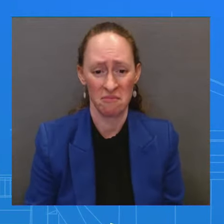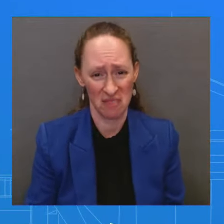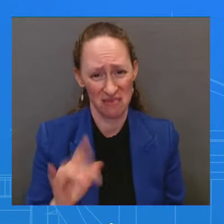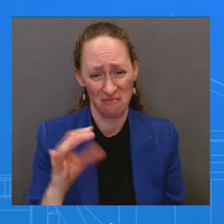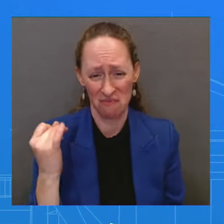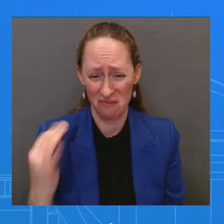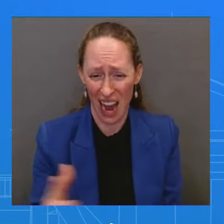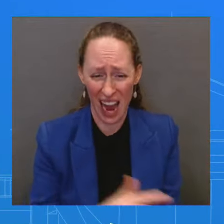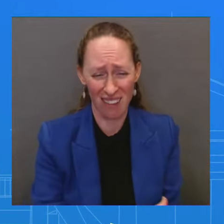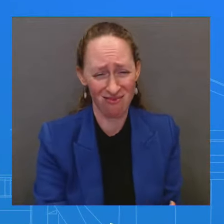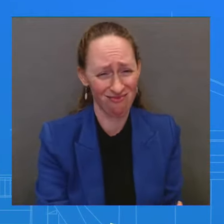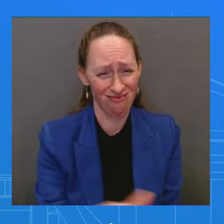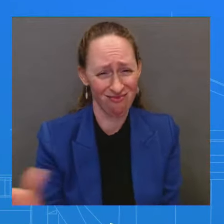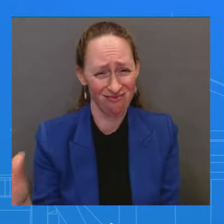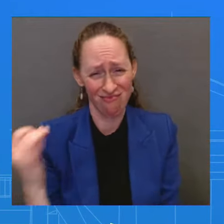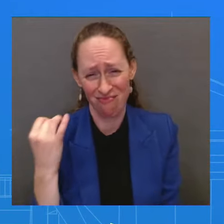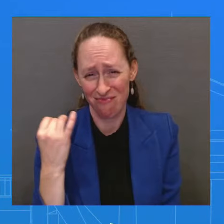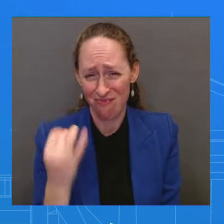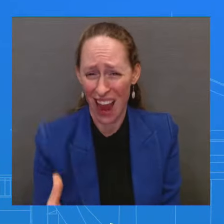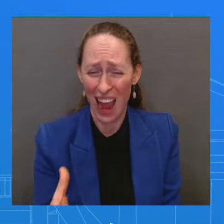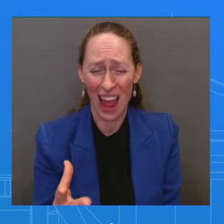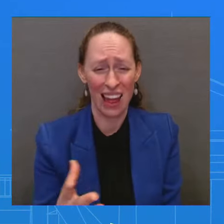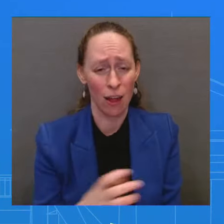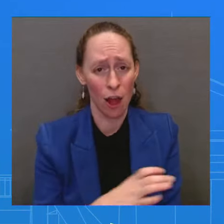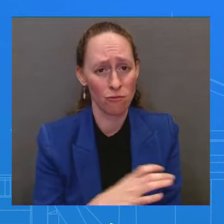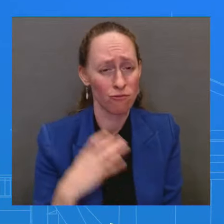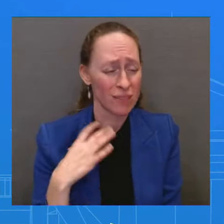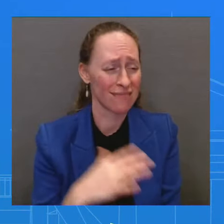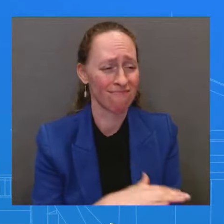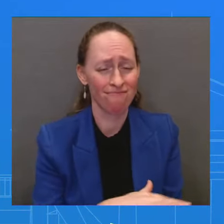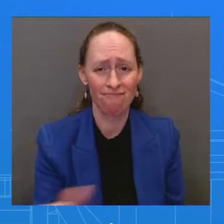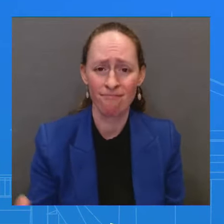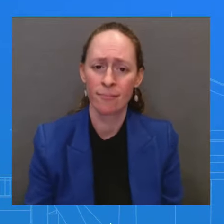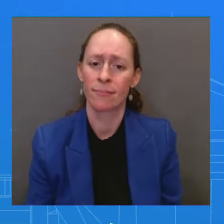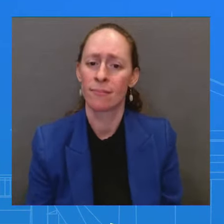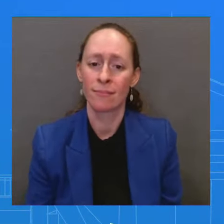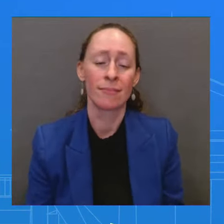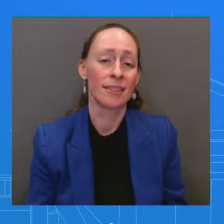both Republicans -- right? -- in both chambers and Democrats in a bipartisan way,